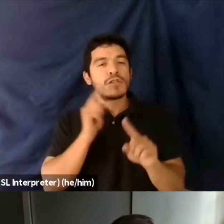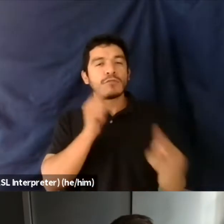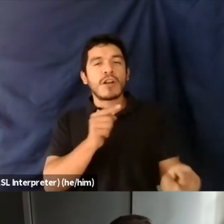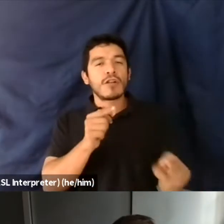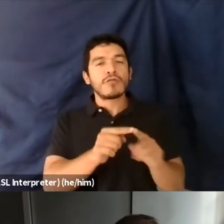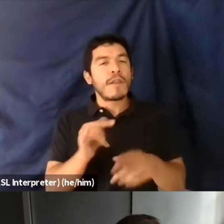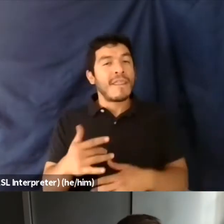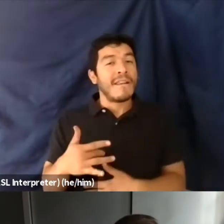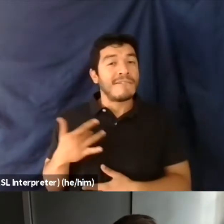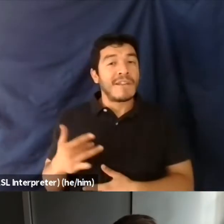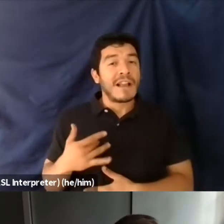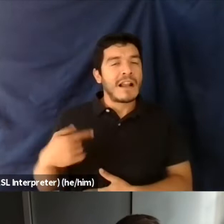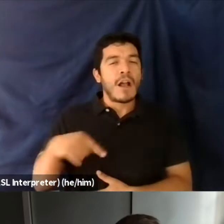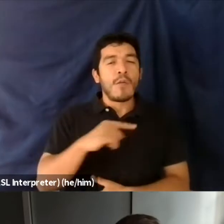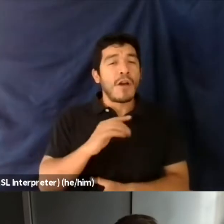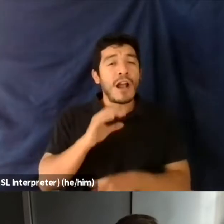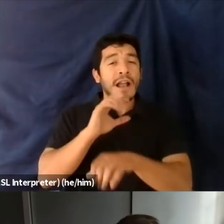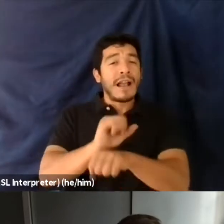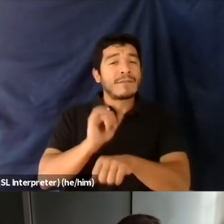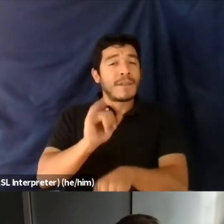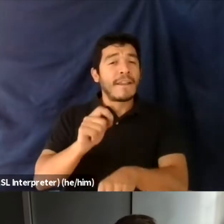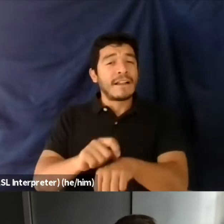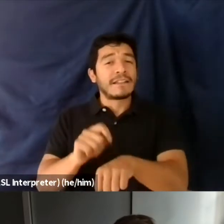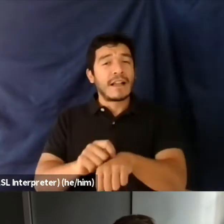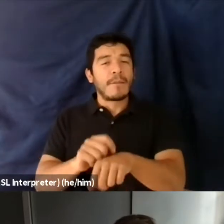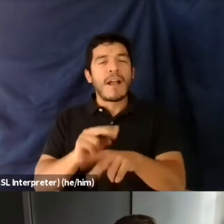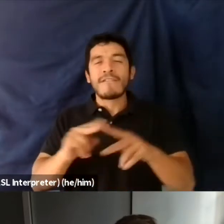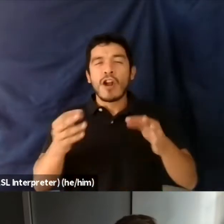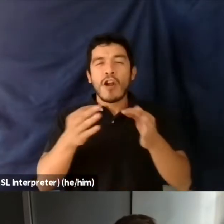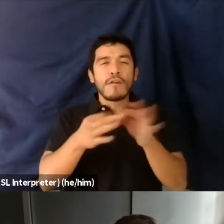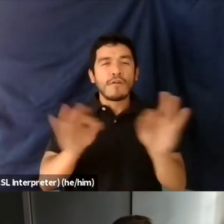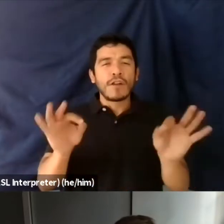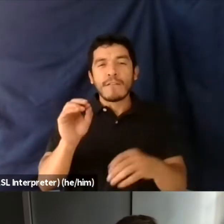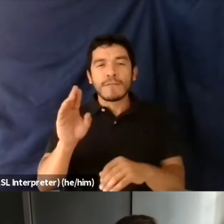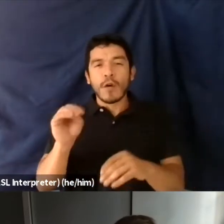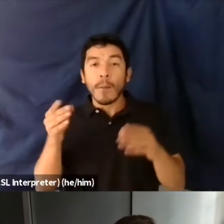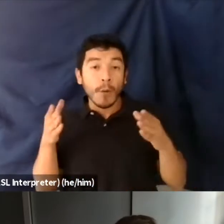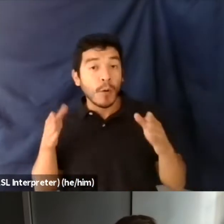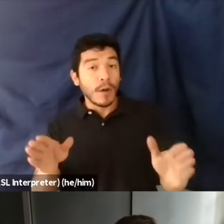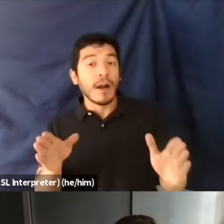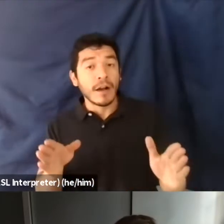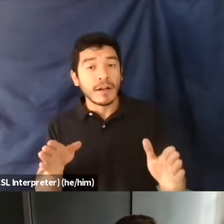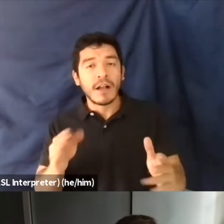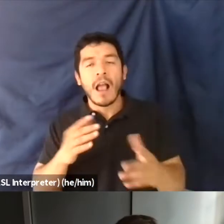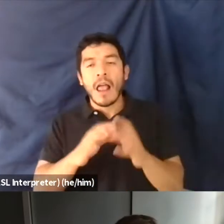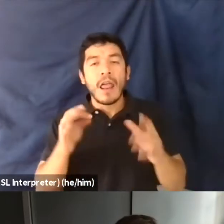we were kind of capturing at times in a very free form way and allowing us to build the narrative out of that.